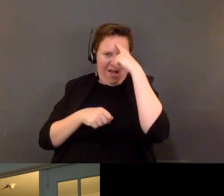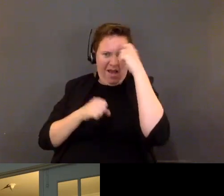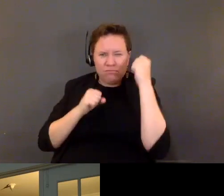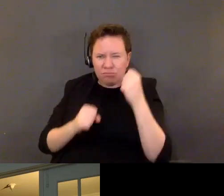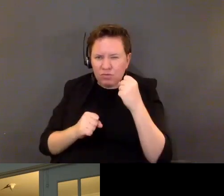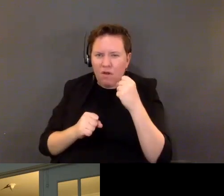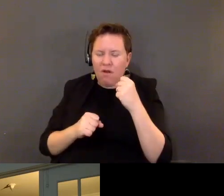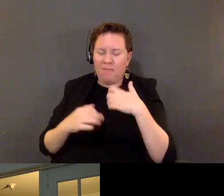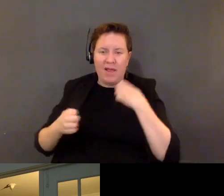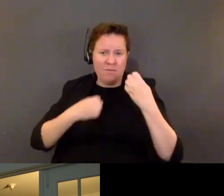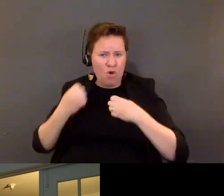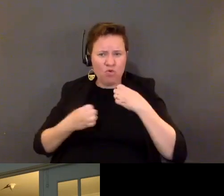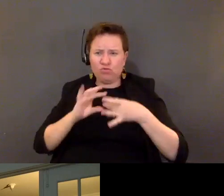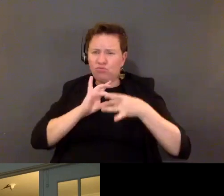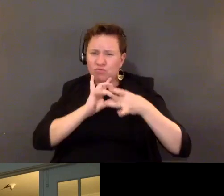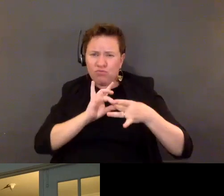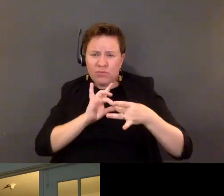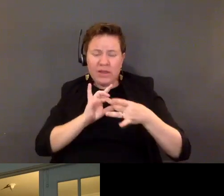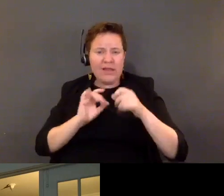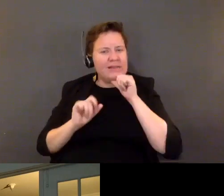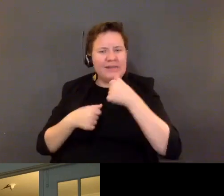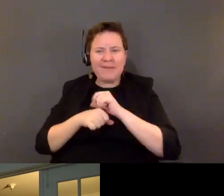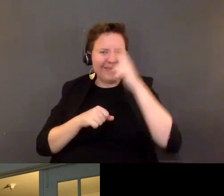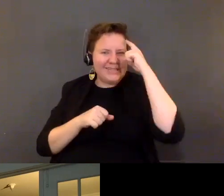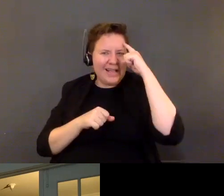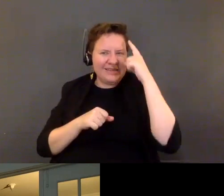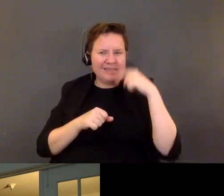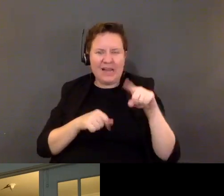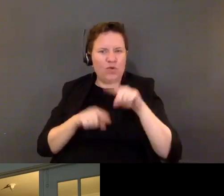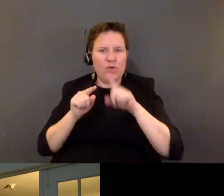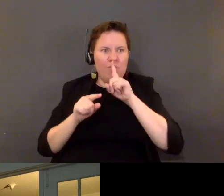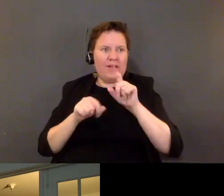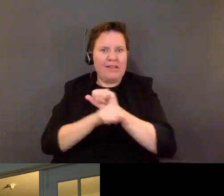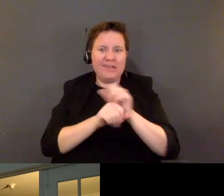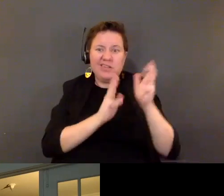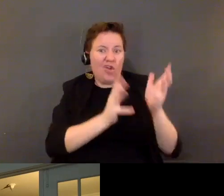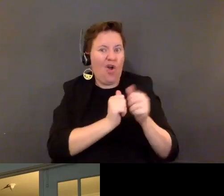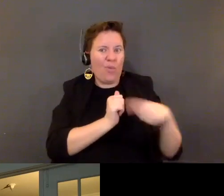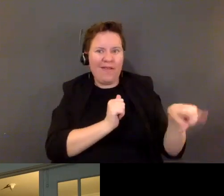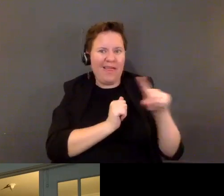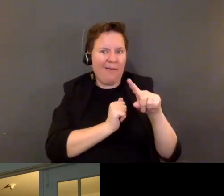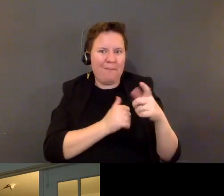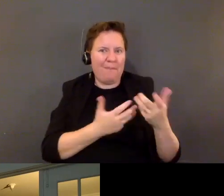emotions that it didn't make sense to me it really didn't make sense to me but i couldn't just call